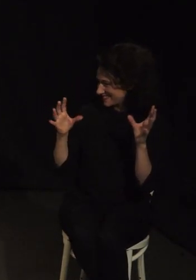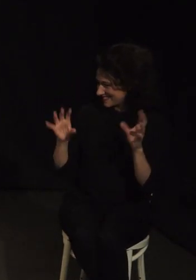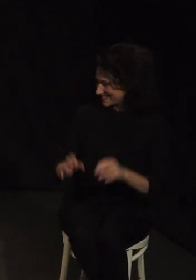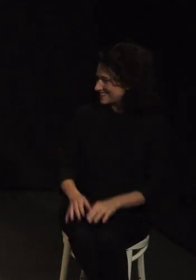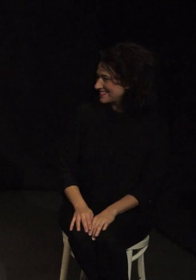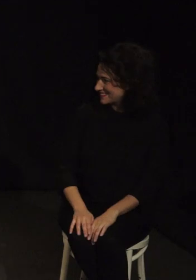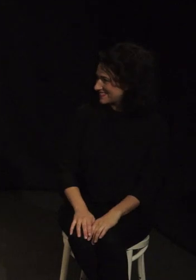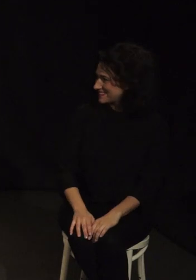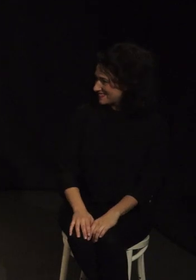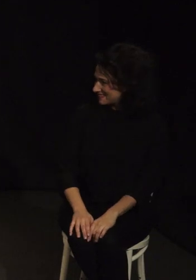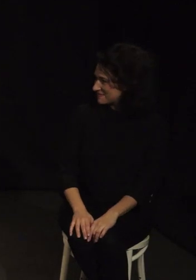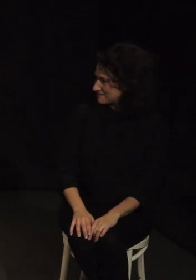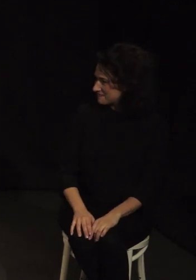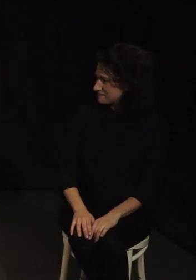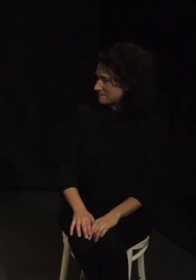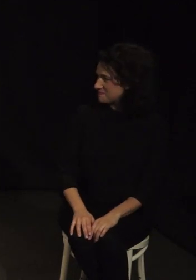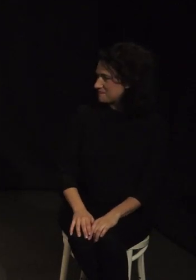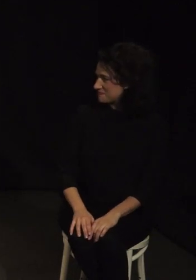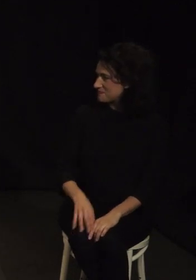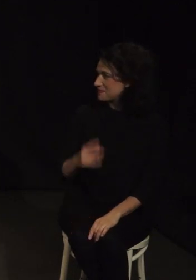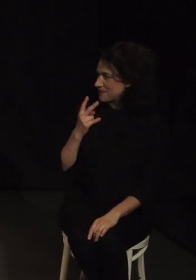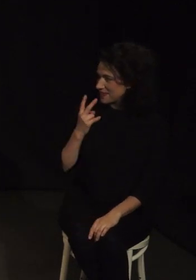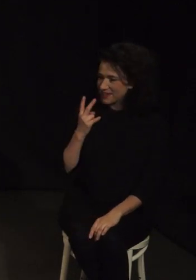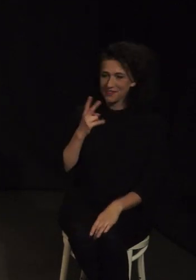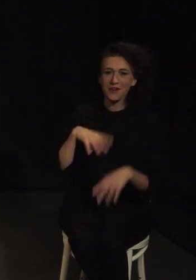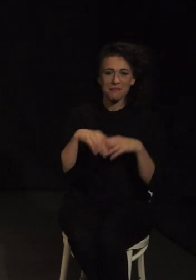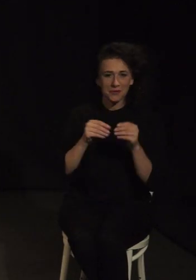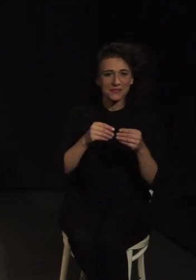Especially that we've only discussed the first two lines.